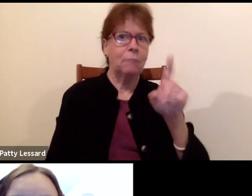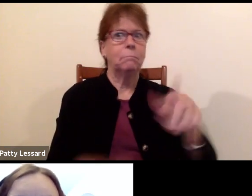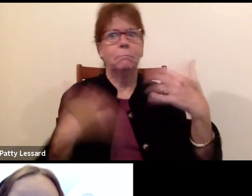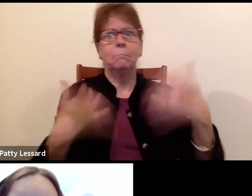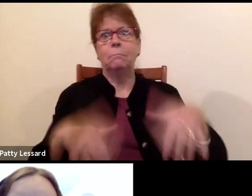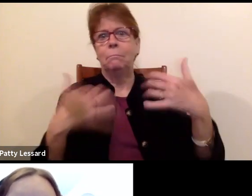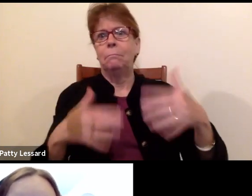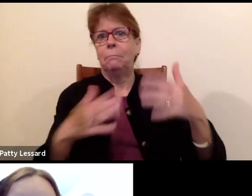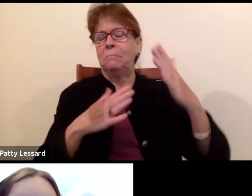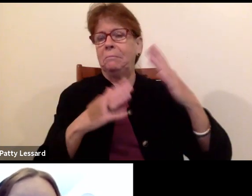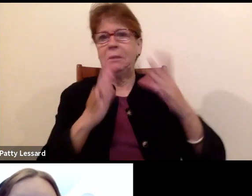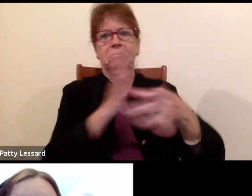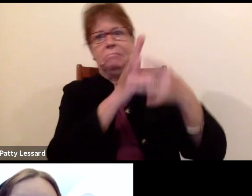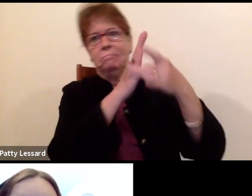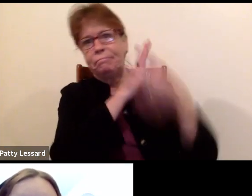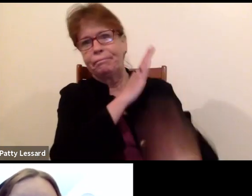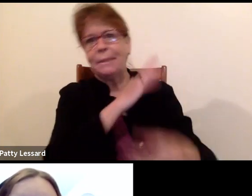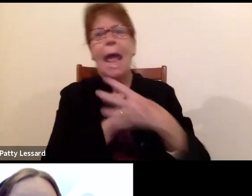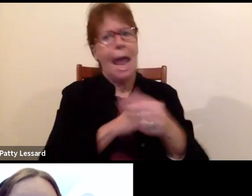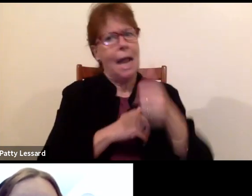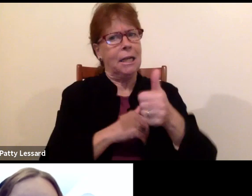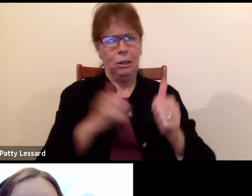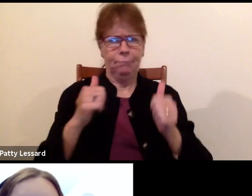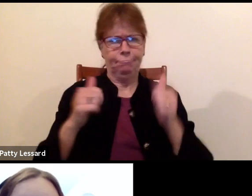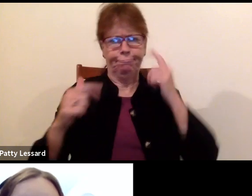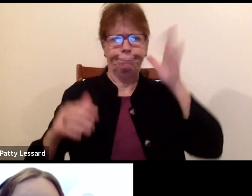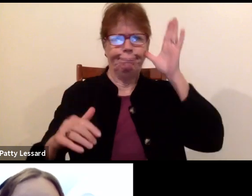Okay, cool, I'm going to get rid of my own image as soon as I introduce Sheri.